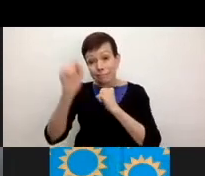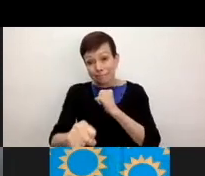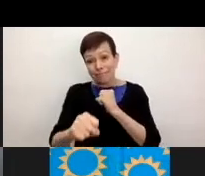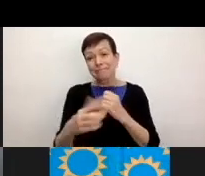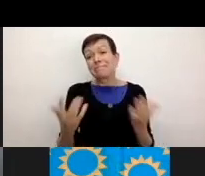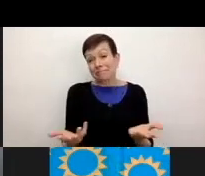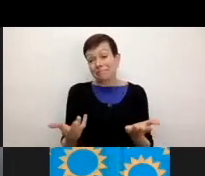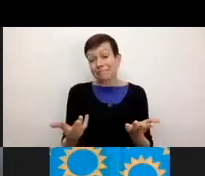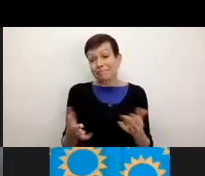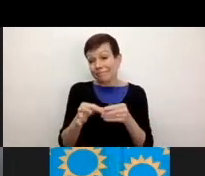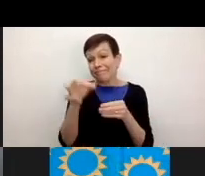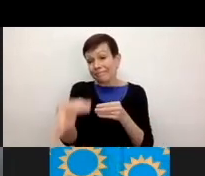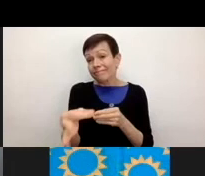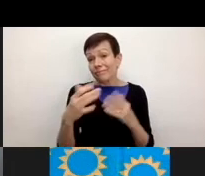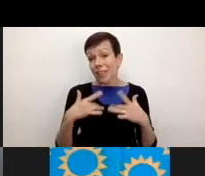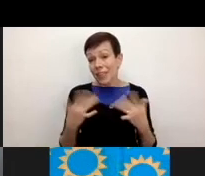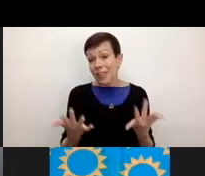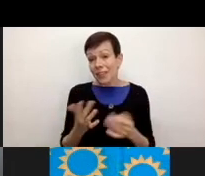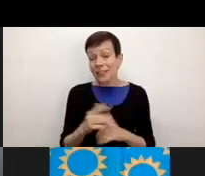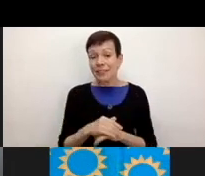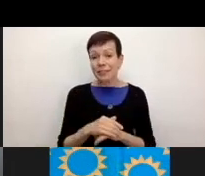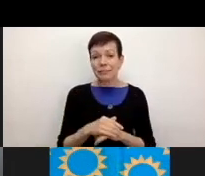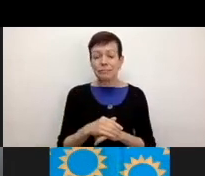And so, you know, it's, it's very common.